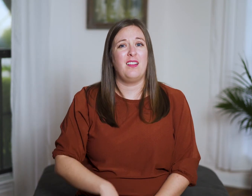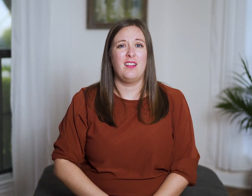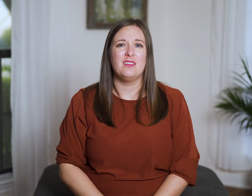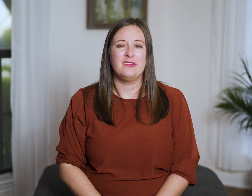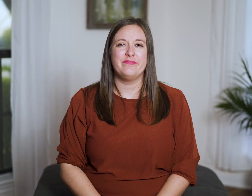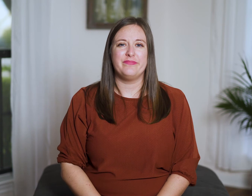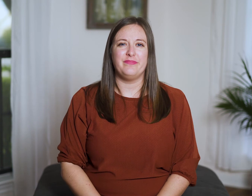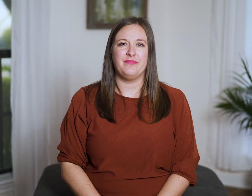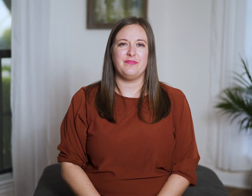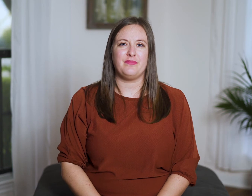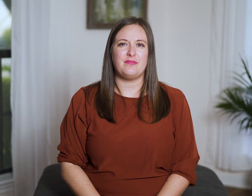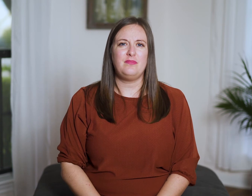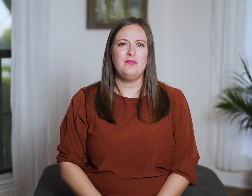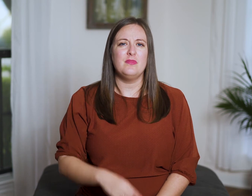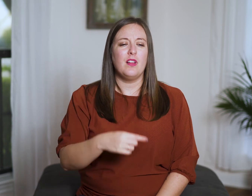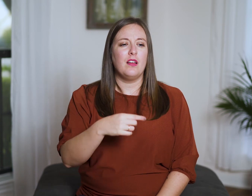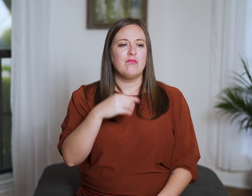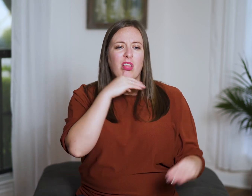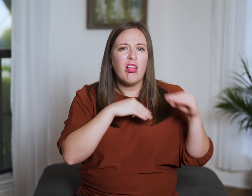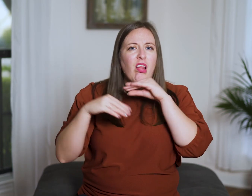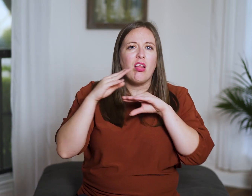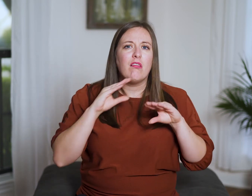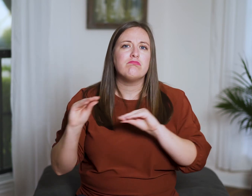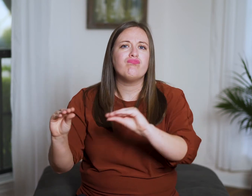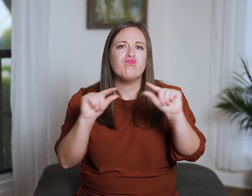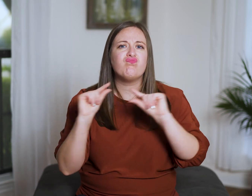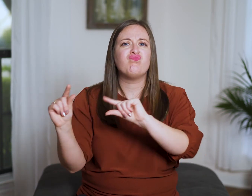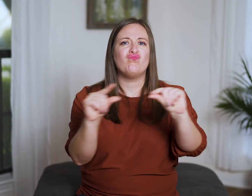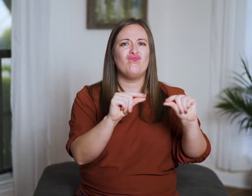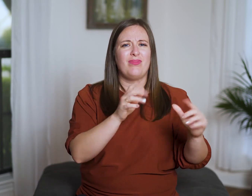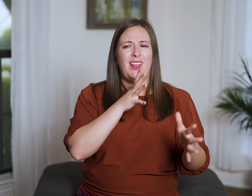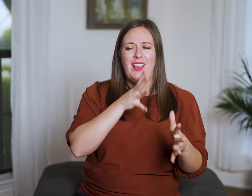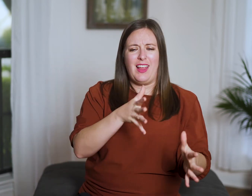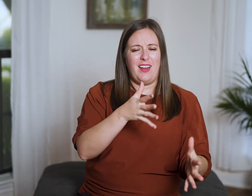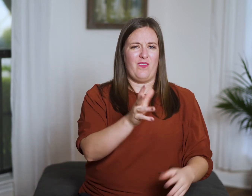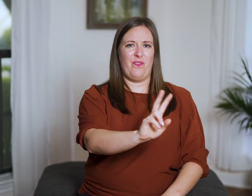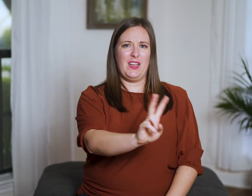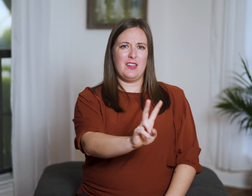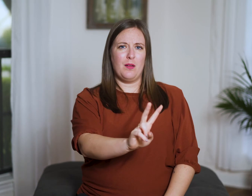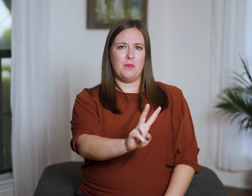“A lying tongue hates its victims,